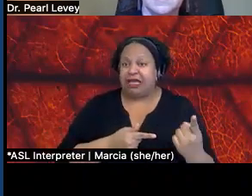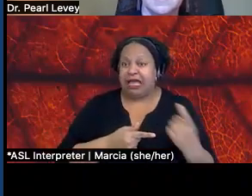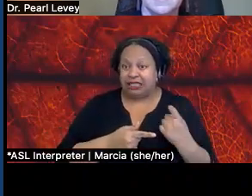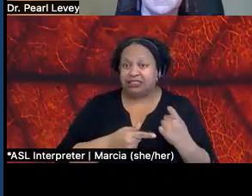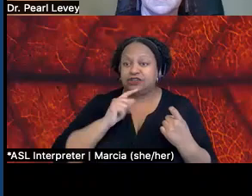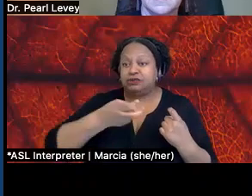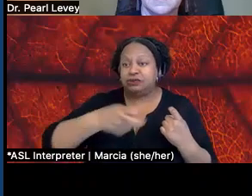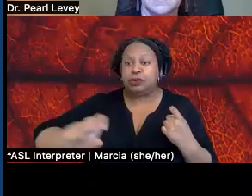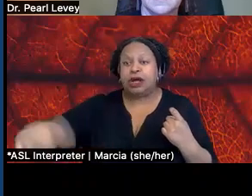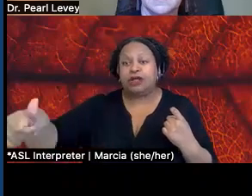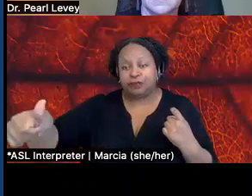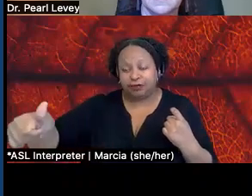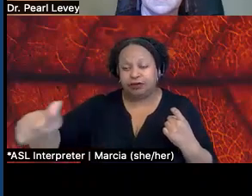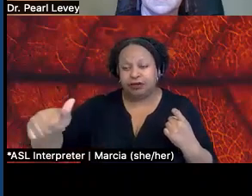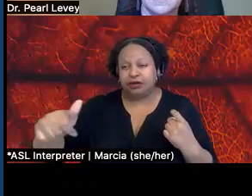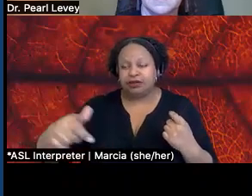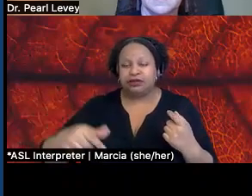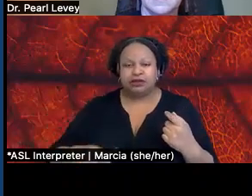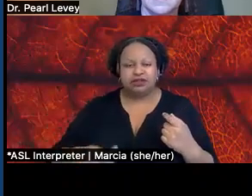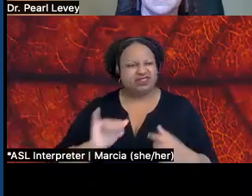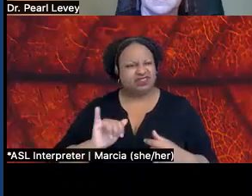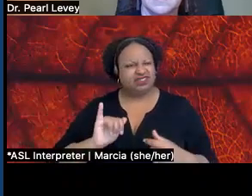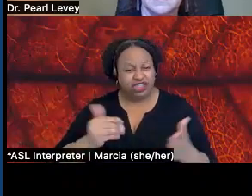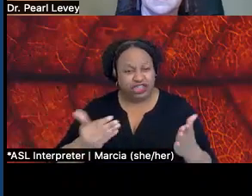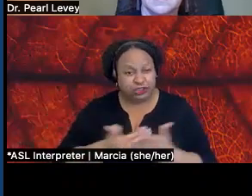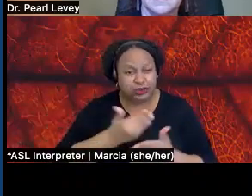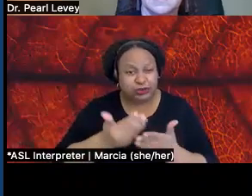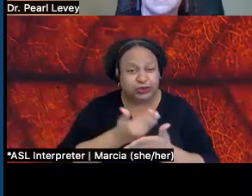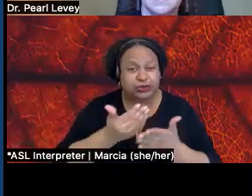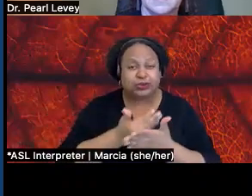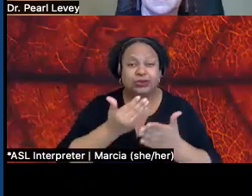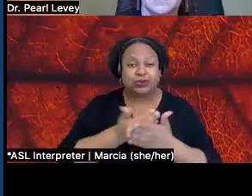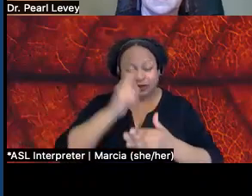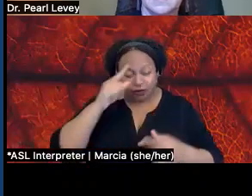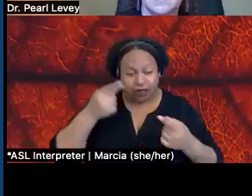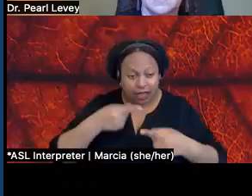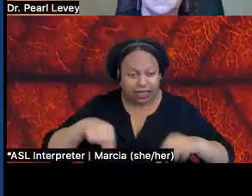And it didn't technically fit what we initially thought with our criteria for transfer.